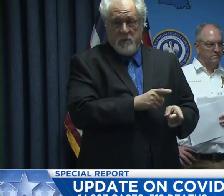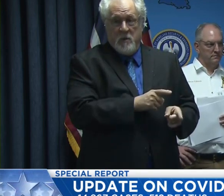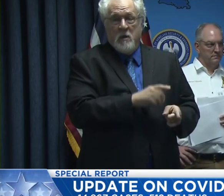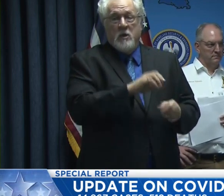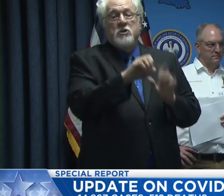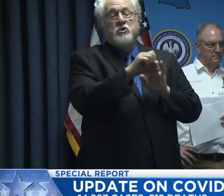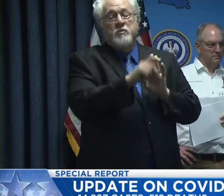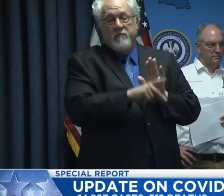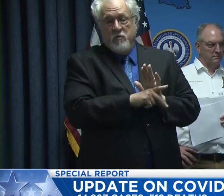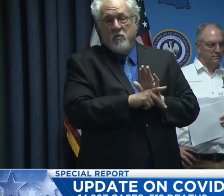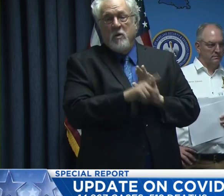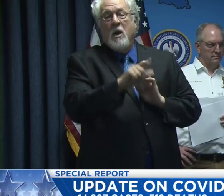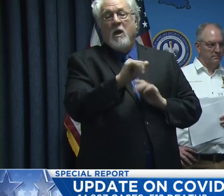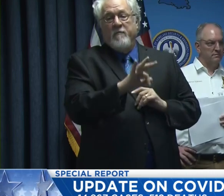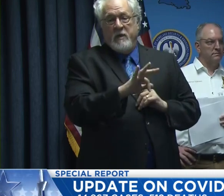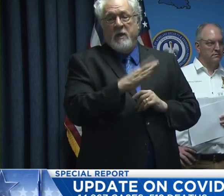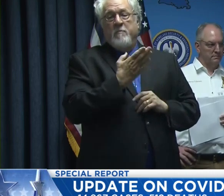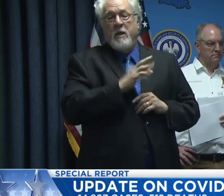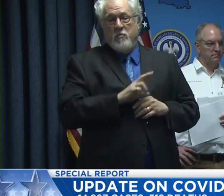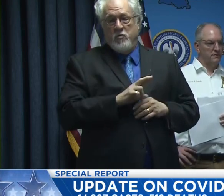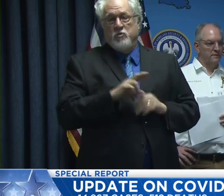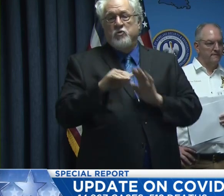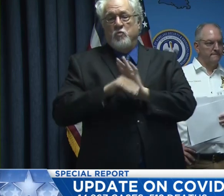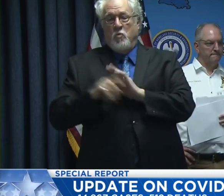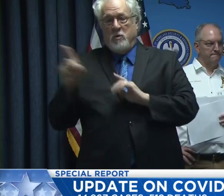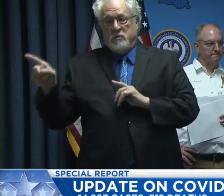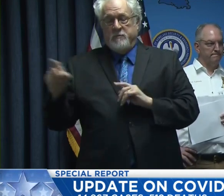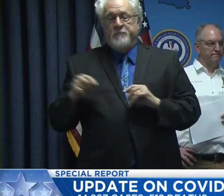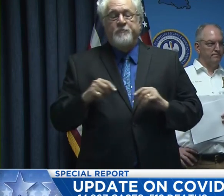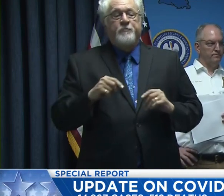THIS THOSE STUDY, ONE OF THEM IS TO ACTUALLY TREAT PATIENTS THAT